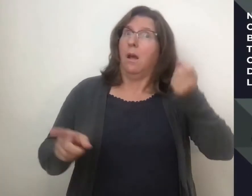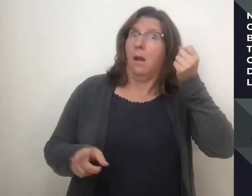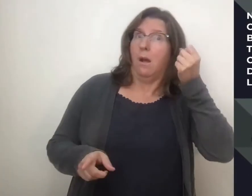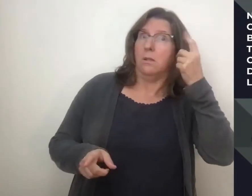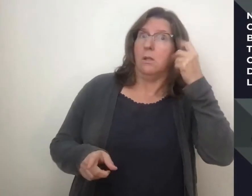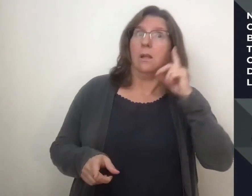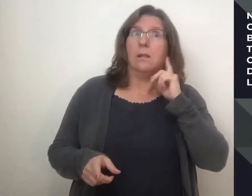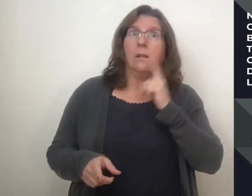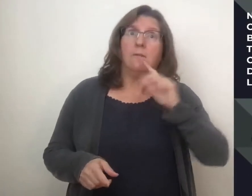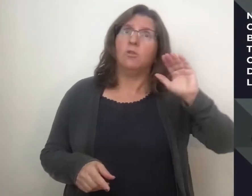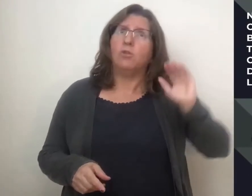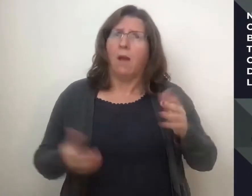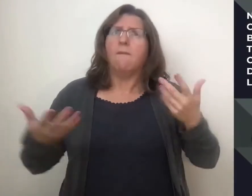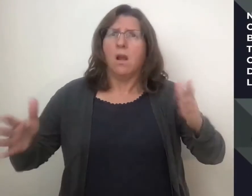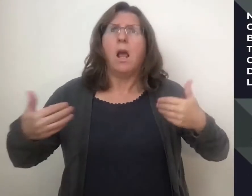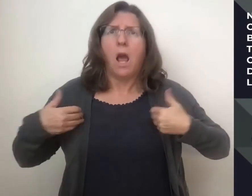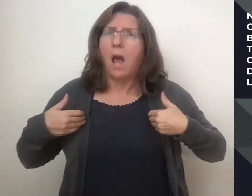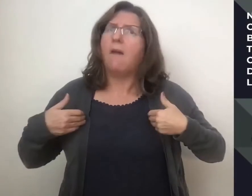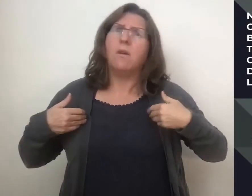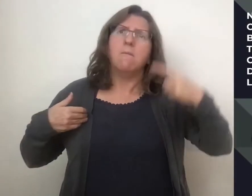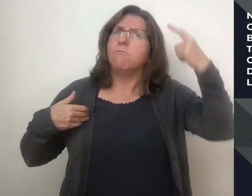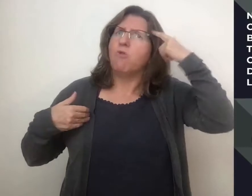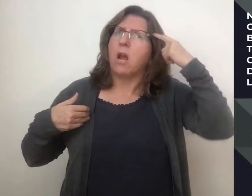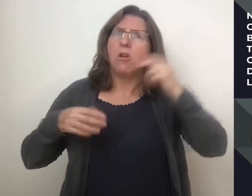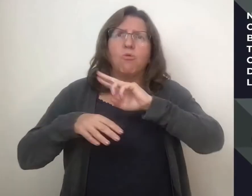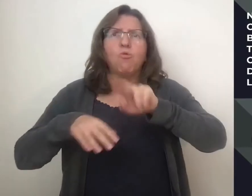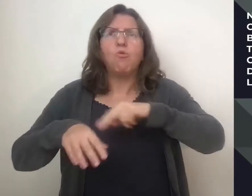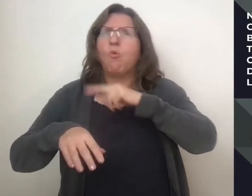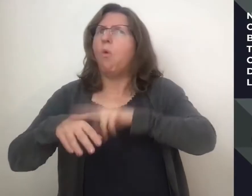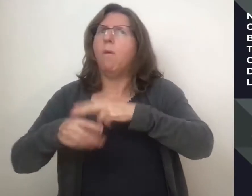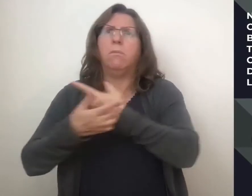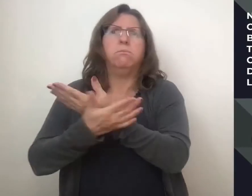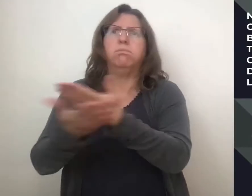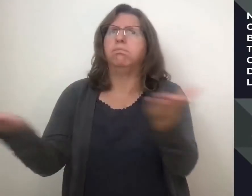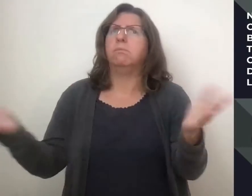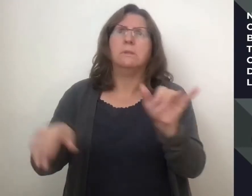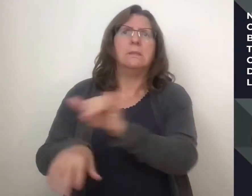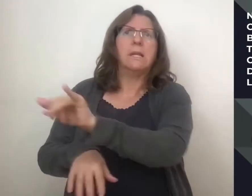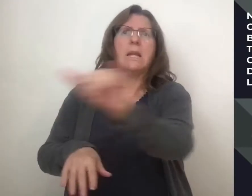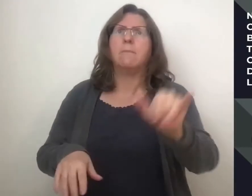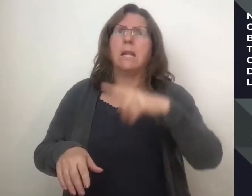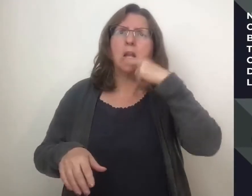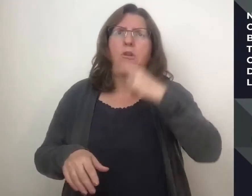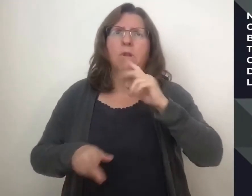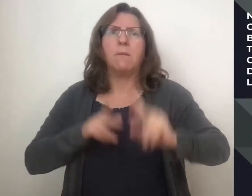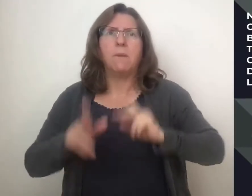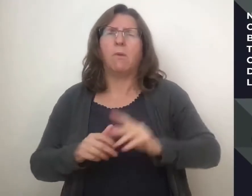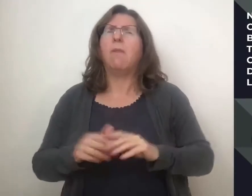Deaf children’s brains are born with the capacity to develop language, just like a non-deaf child.